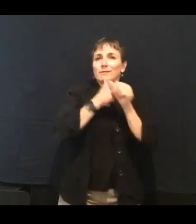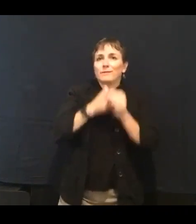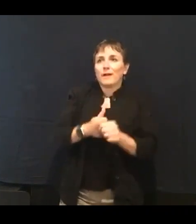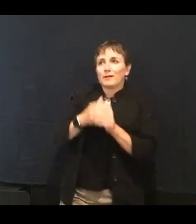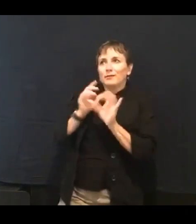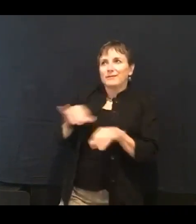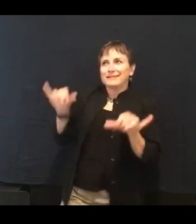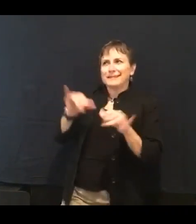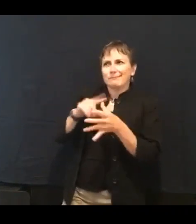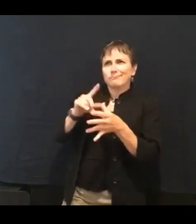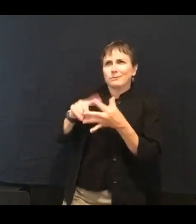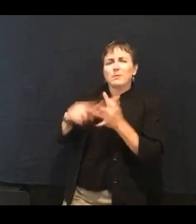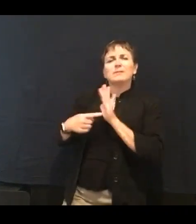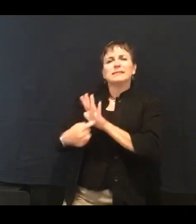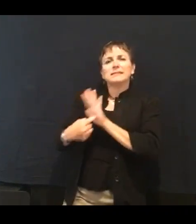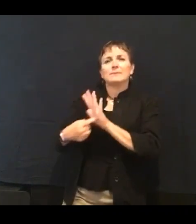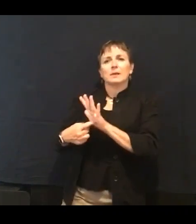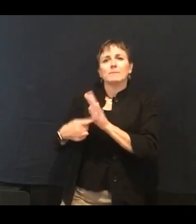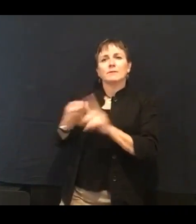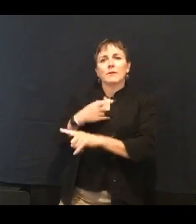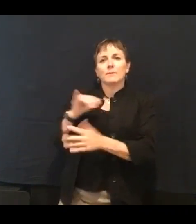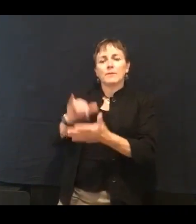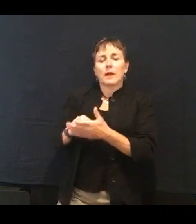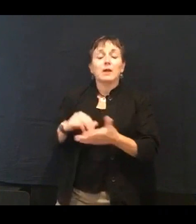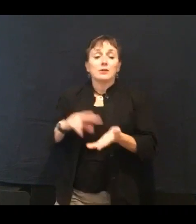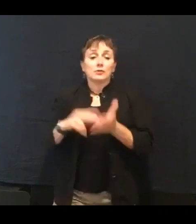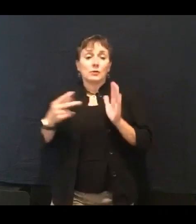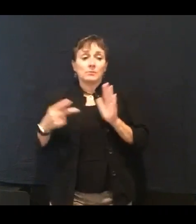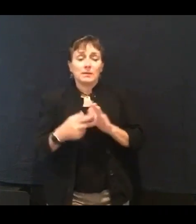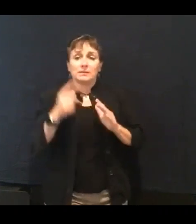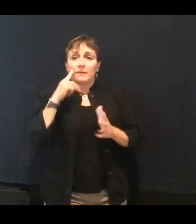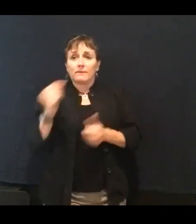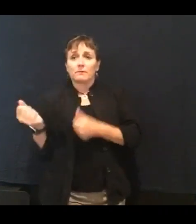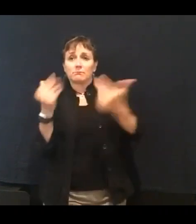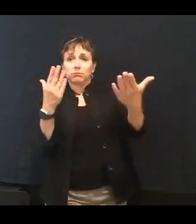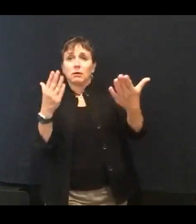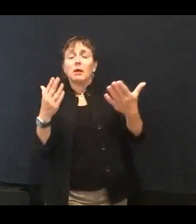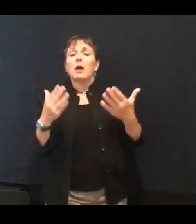this would have meant that in order to deliver a therapy that addressed both senses, we would